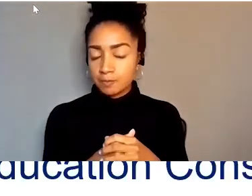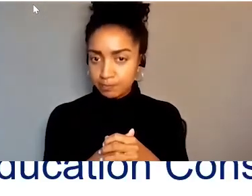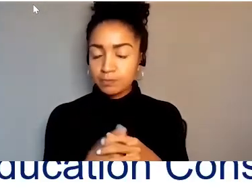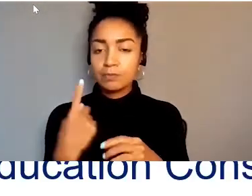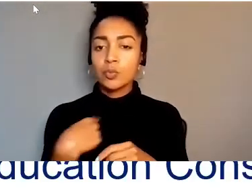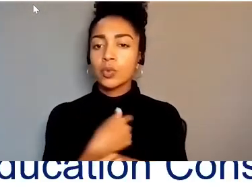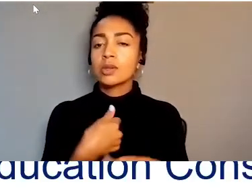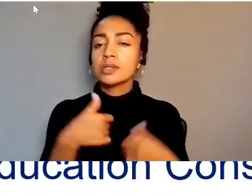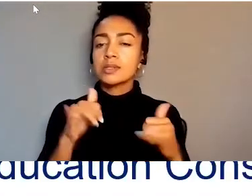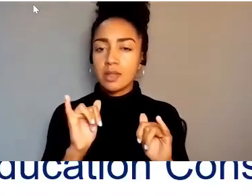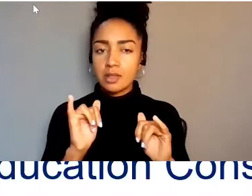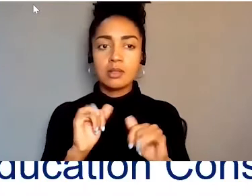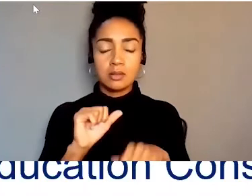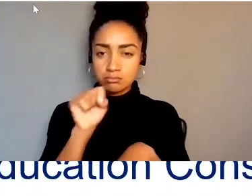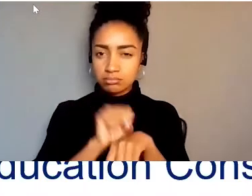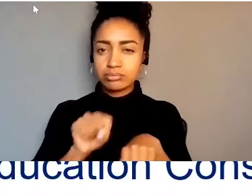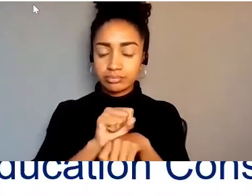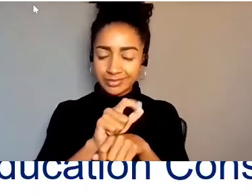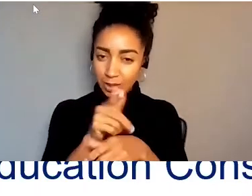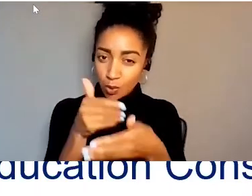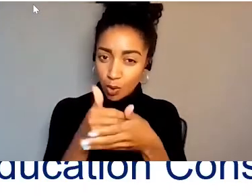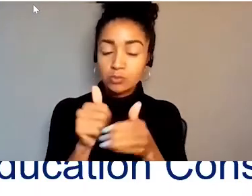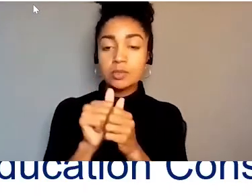So these are these are examples and we can share these afterwards of the